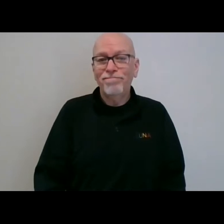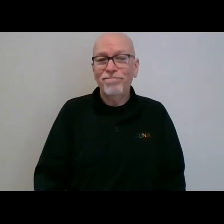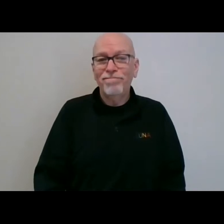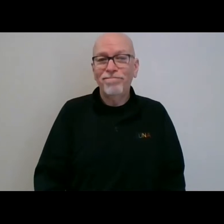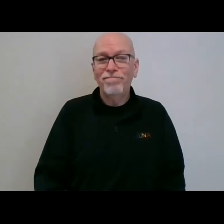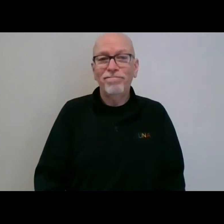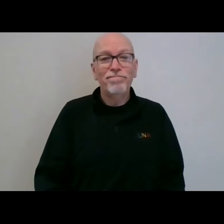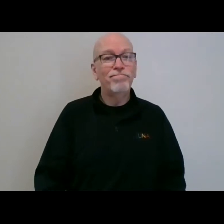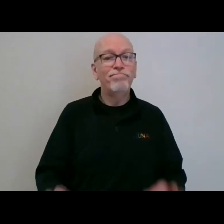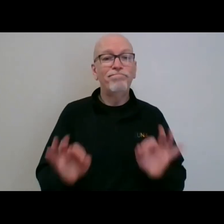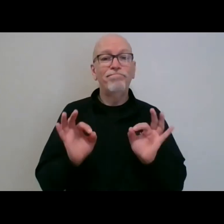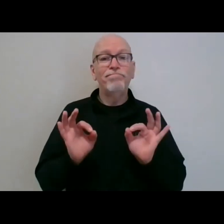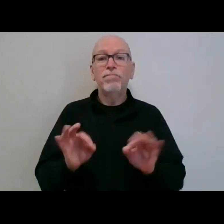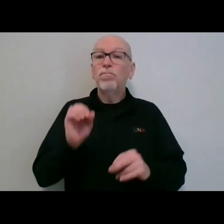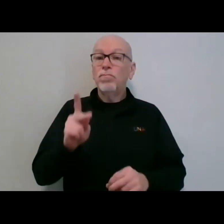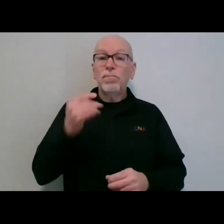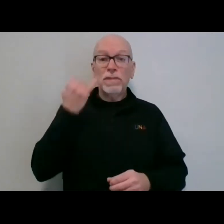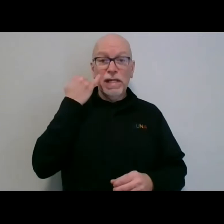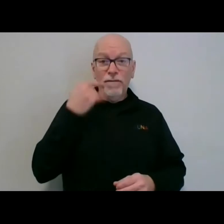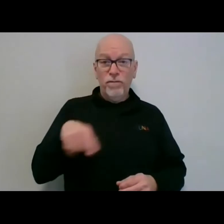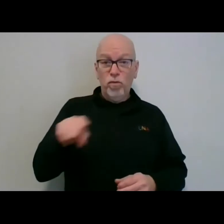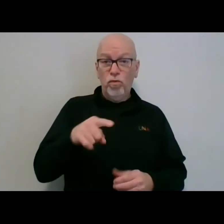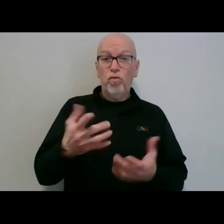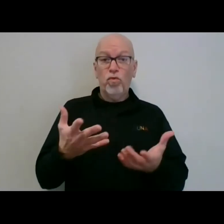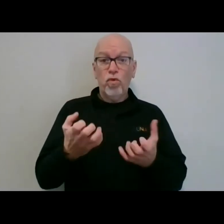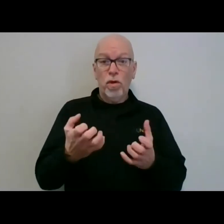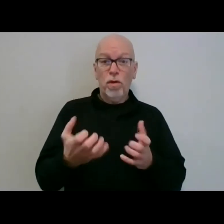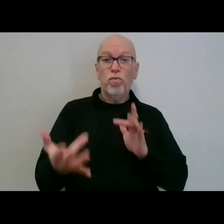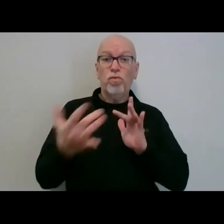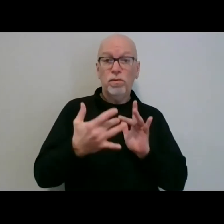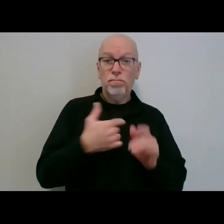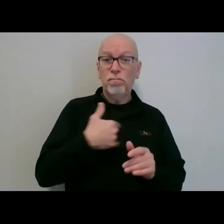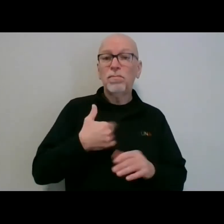Great. Well, if you all do want to reach out after the webinar,